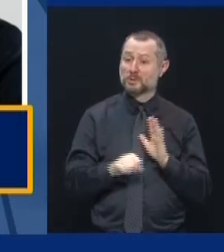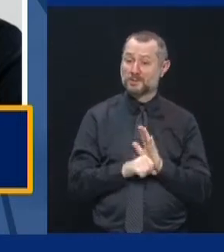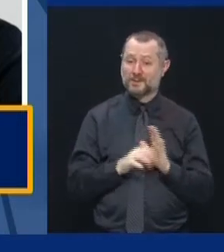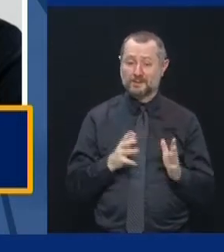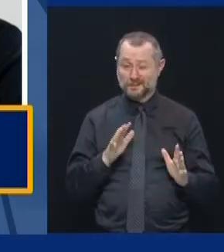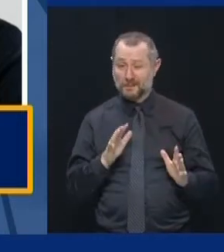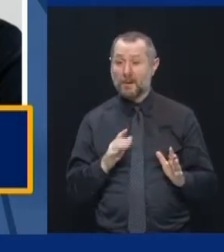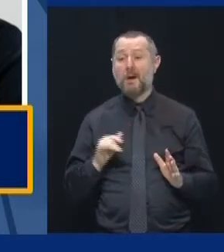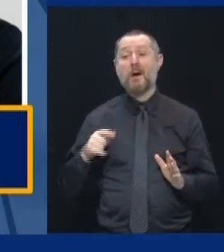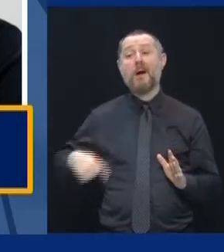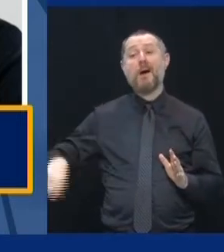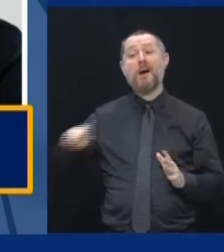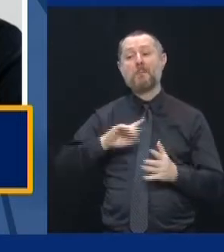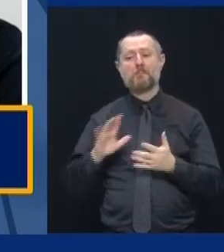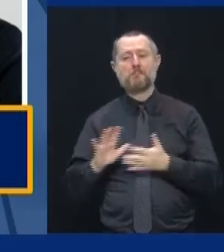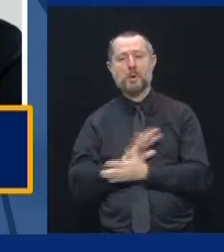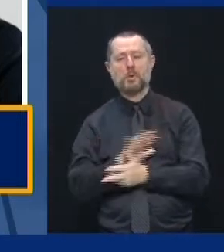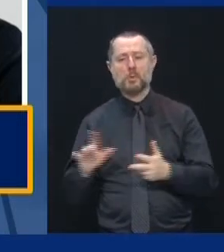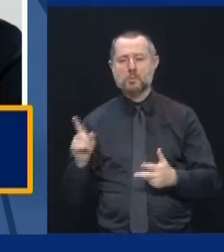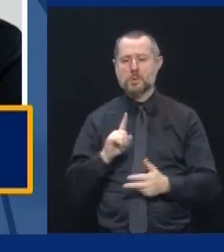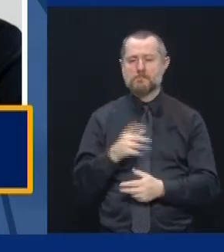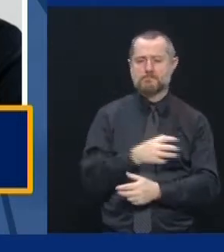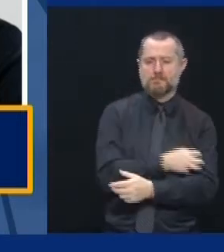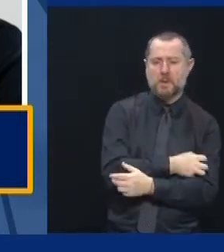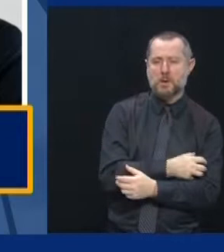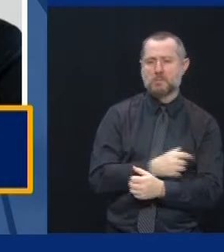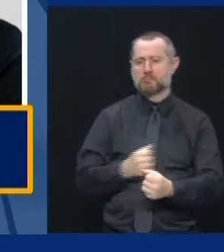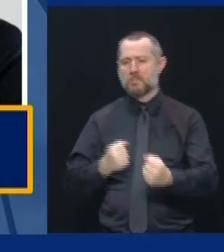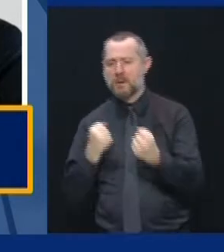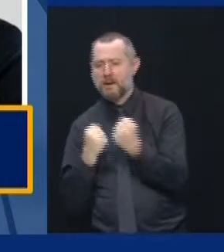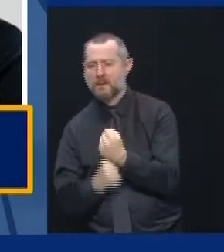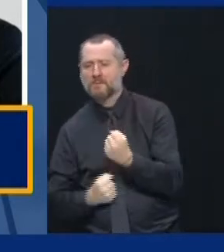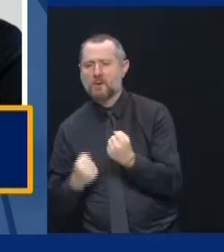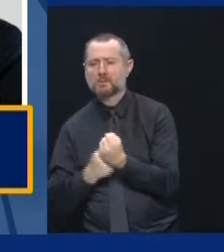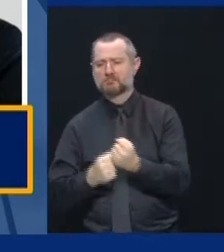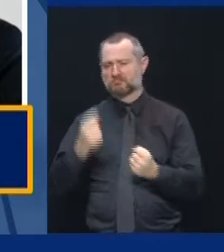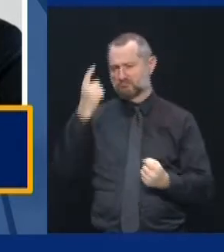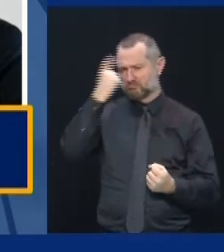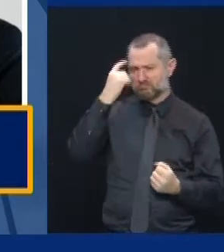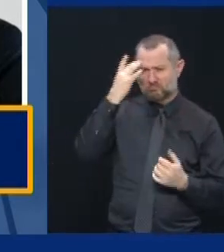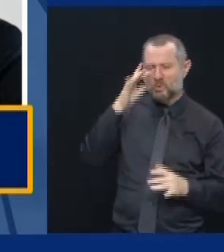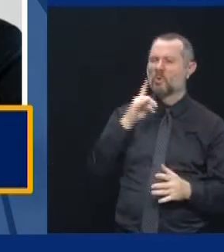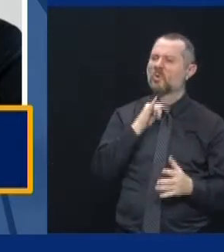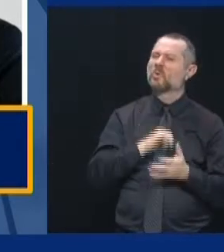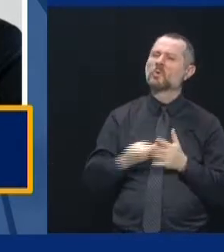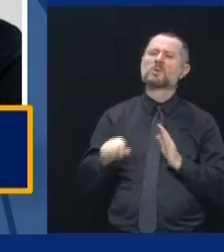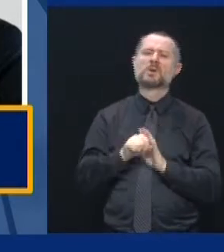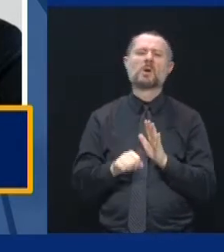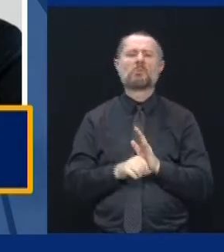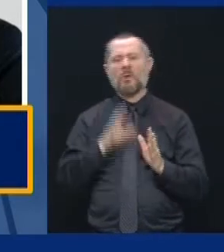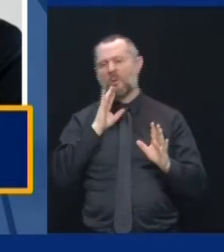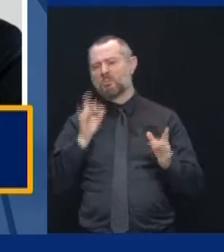AND THE CASE WAS HEARD. YOU PUT THE STATE OF NEW YORK